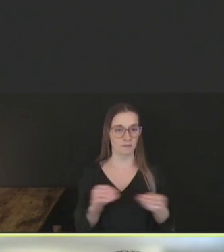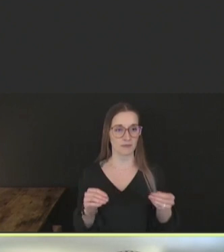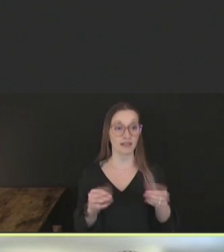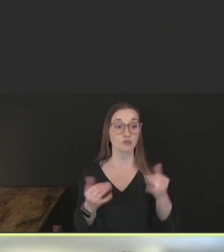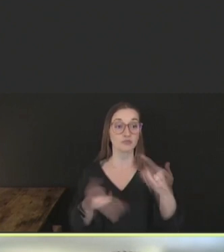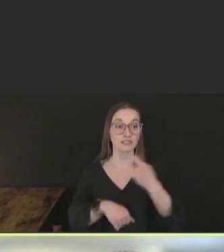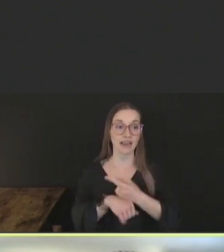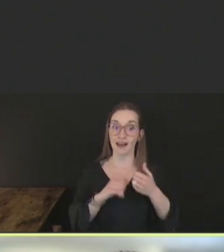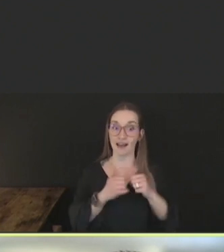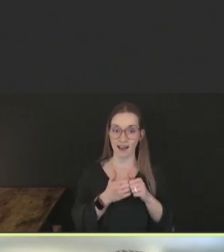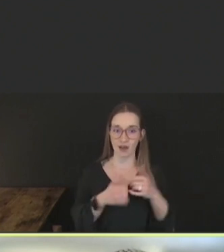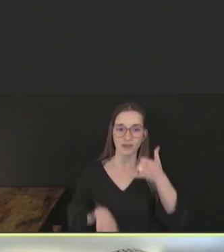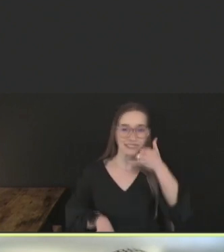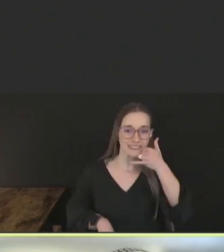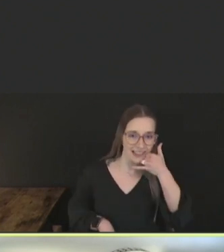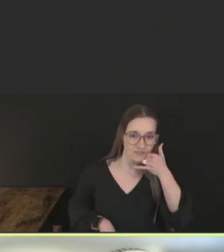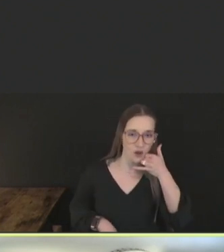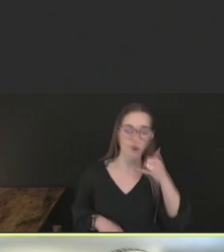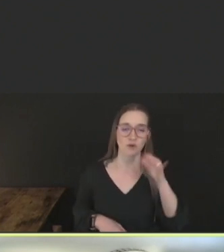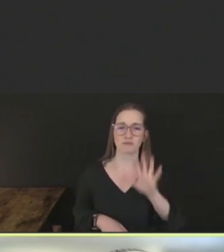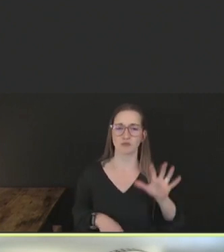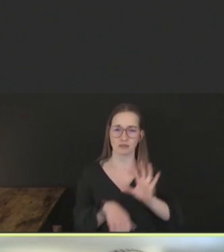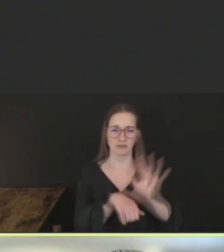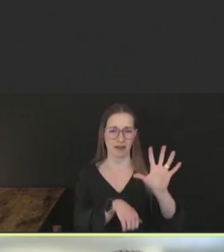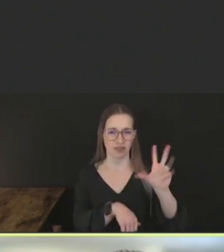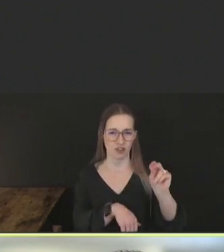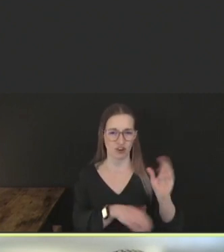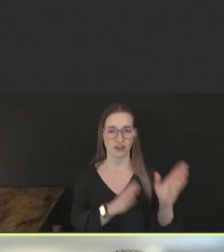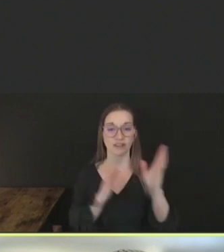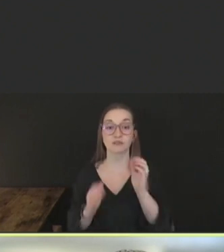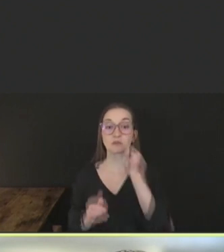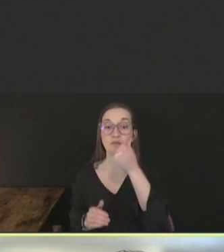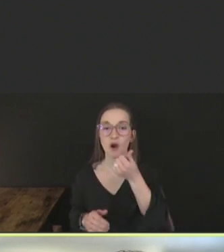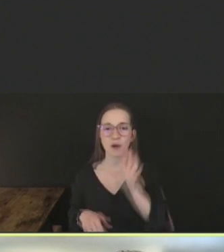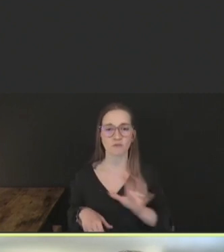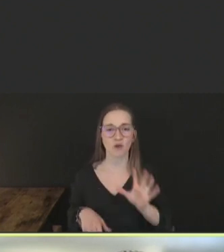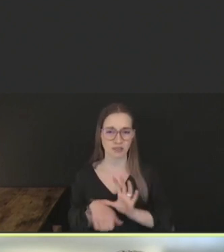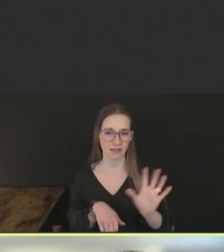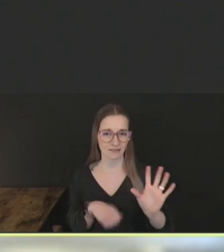and tomorrow at approximately 5:00 p.m. Public comments are not a question and